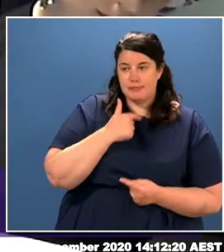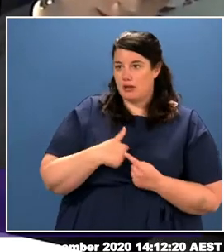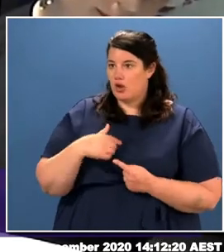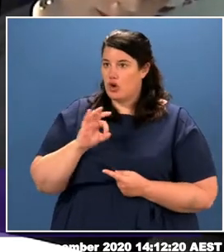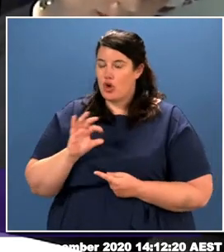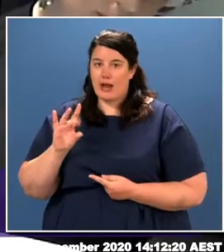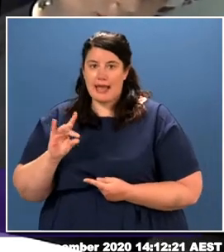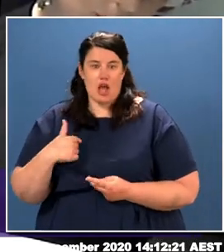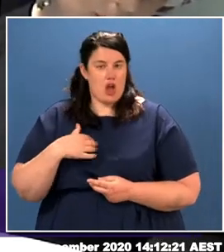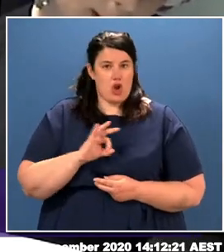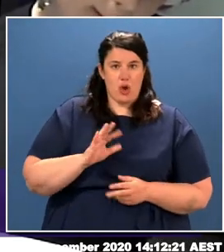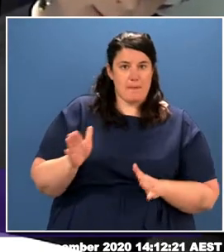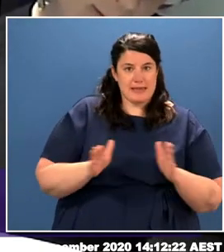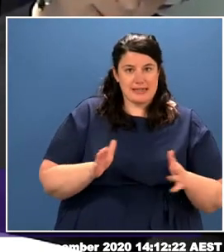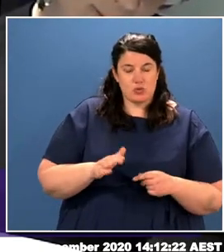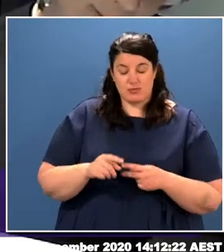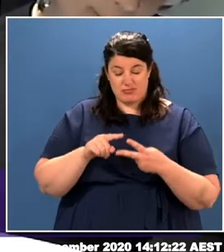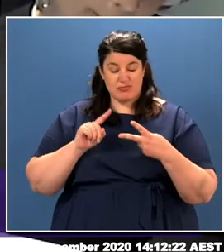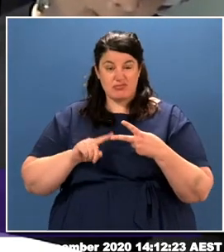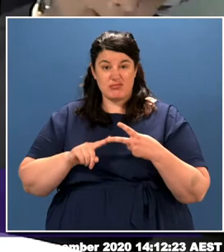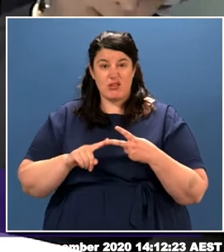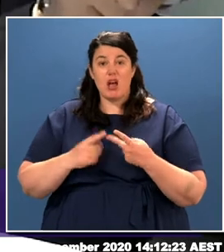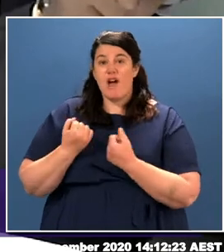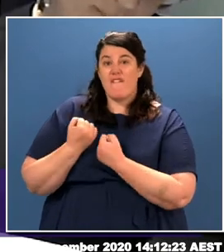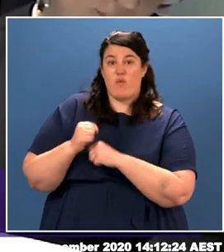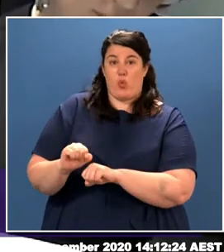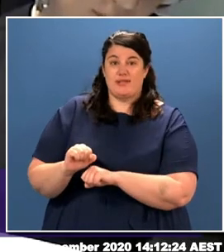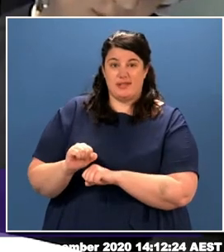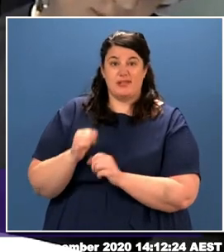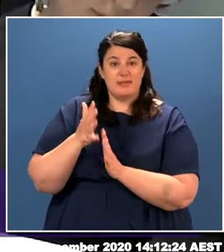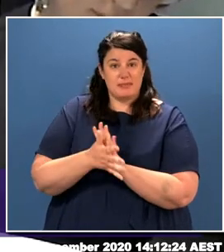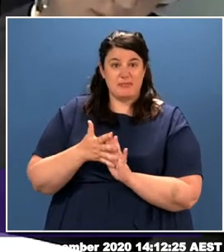And the second one is avoiding, and that really just involves actively avoiding